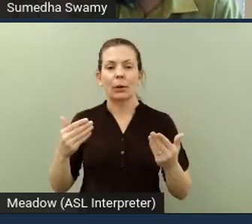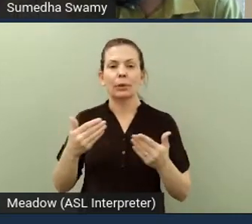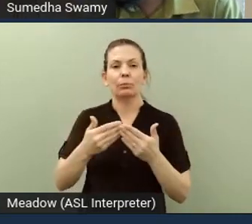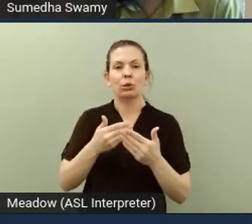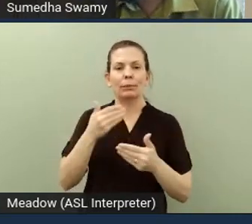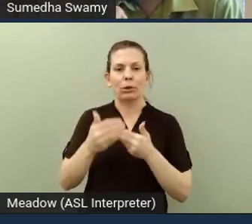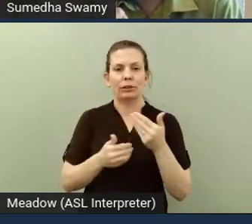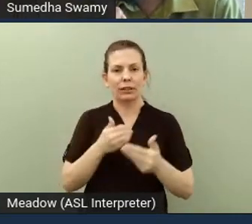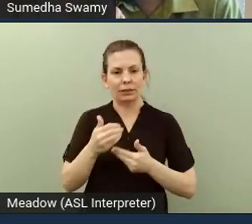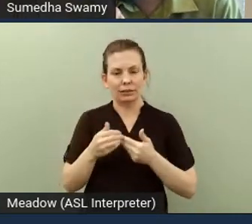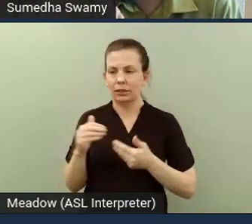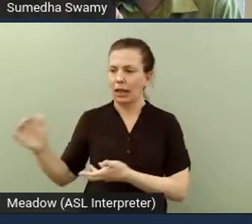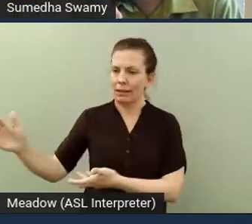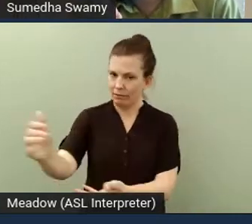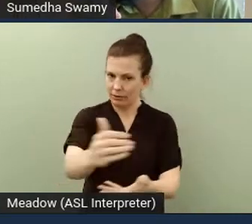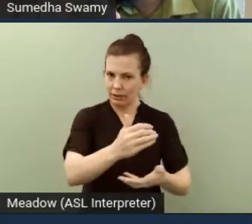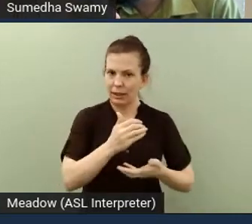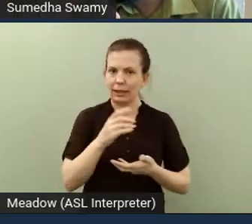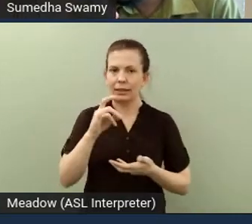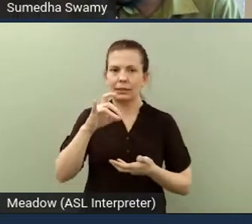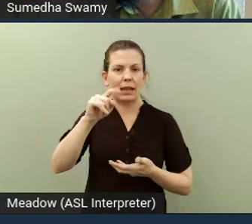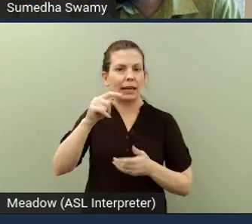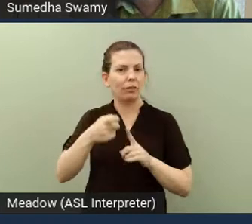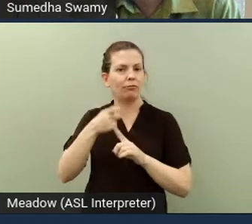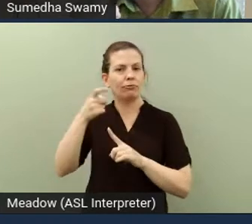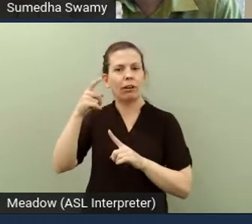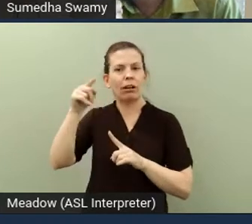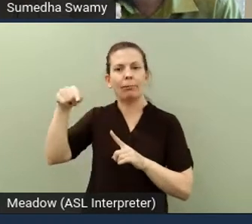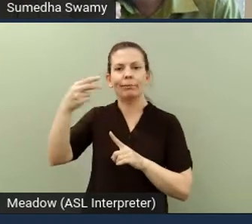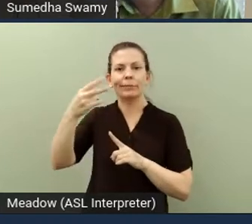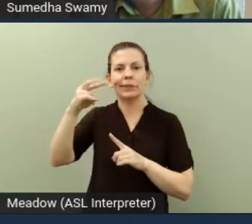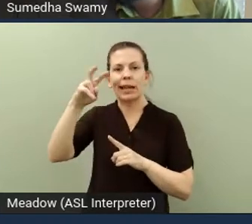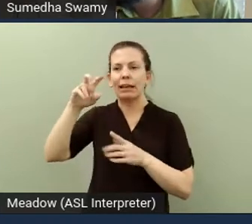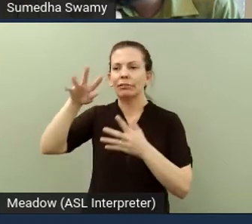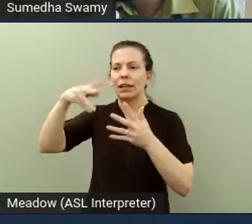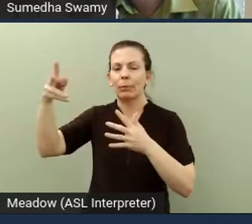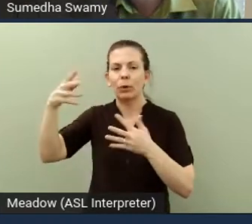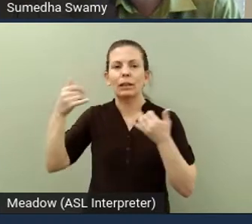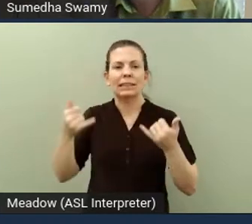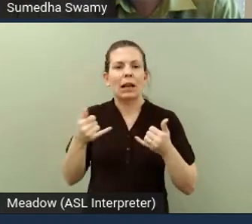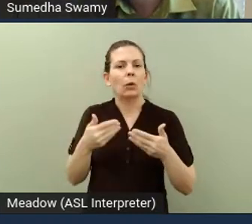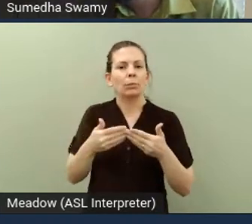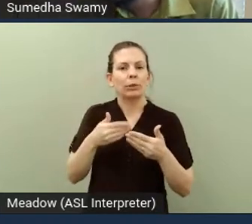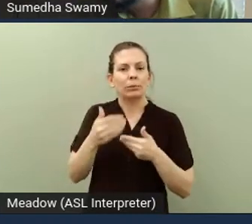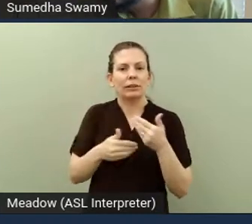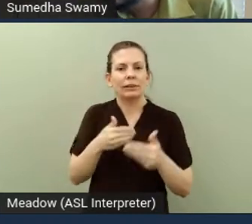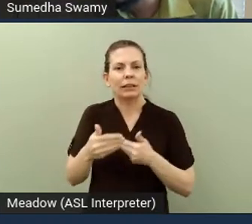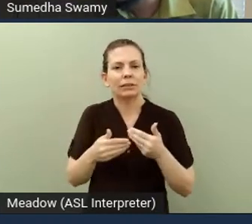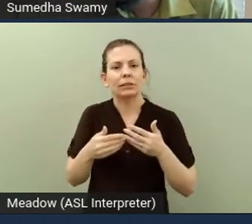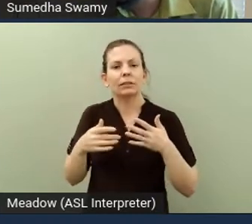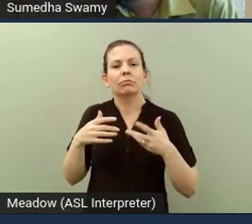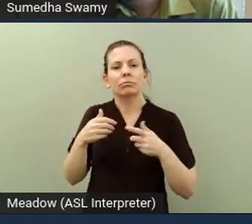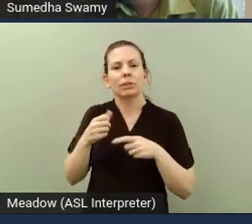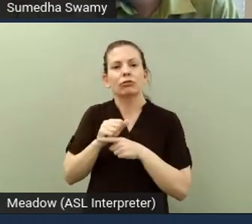I retrieved the data from, from, from the hive table. Now I want to pre-process it and train a machine learning model.